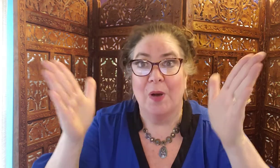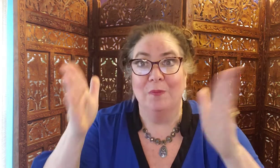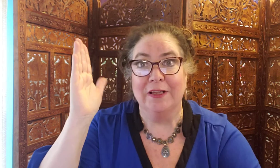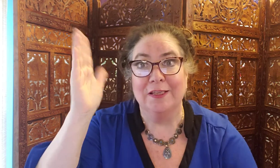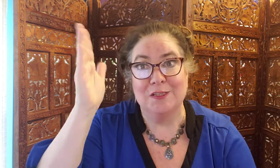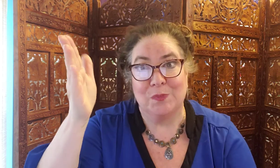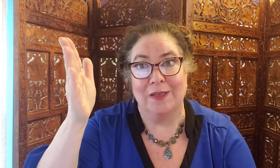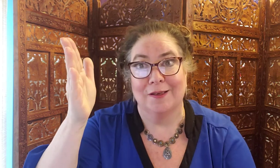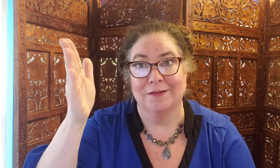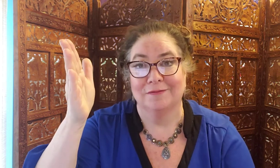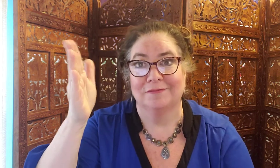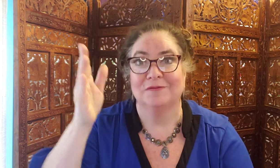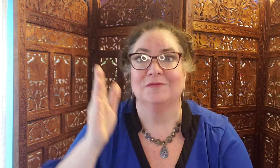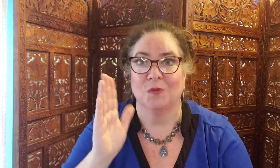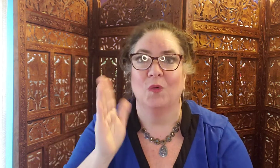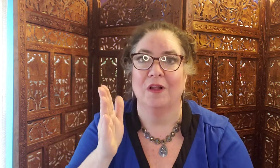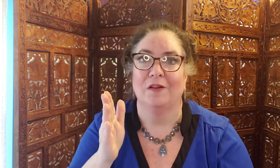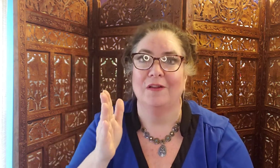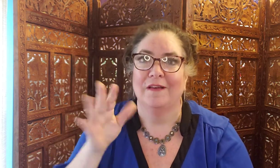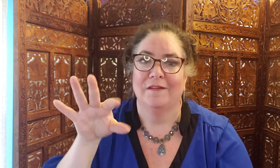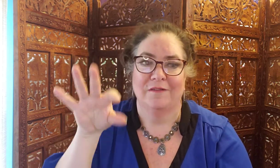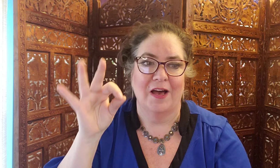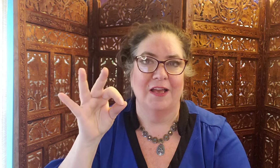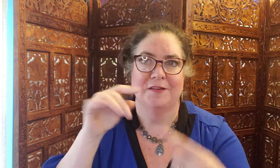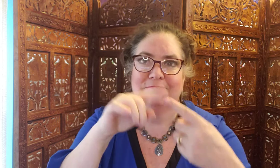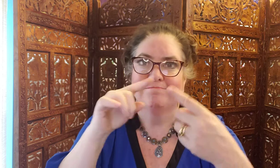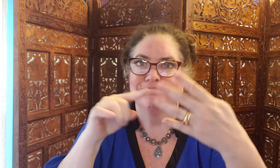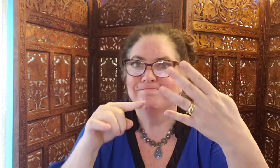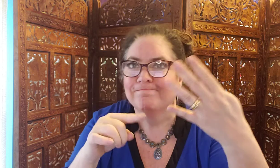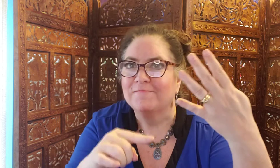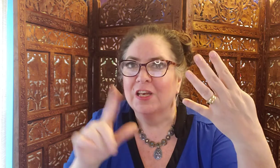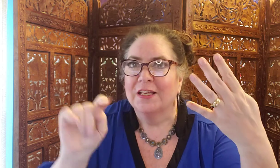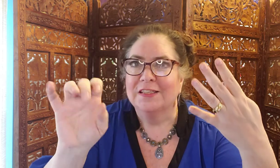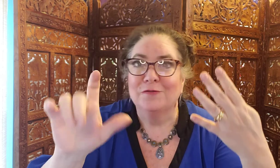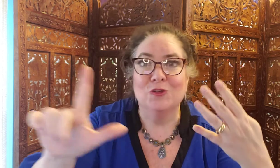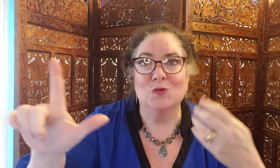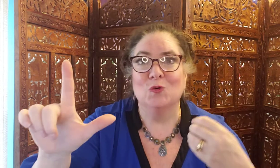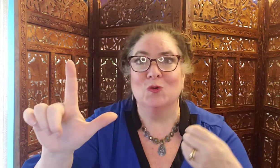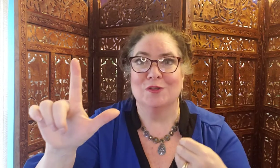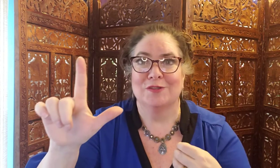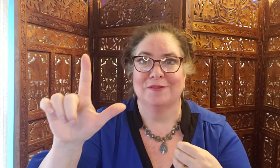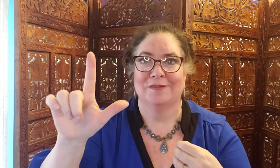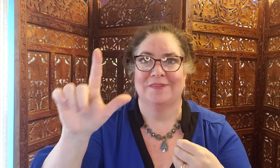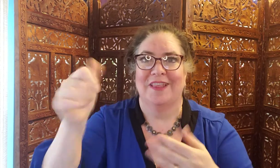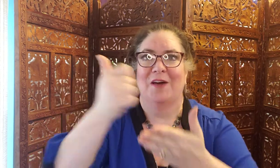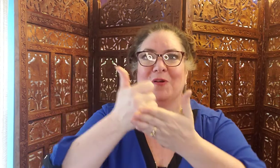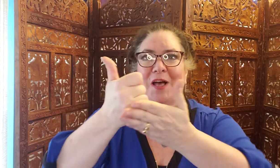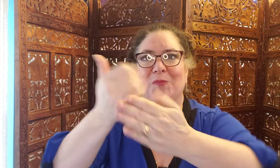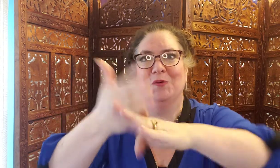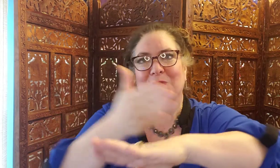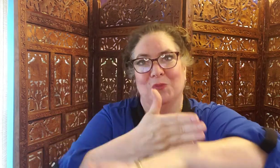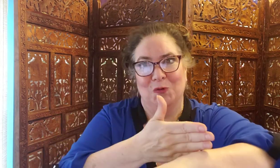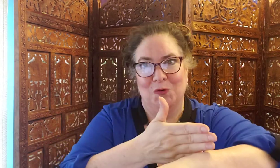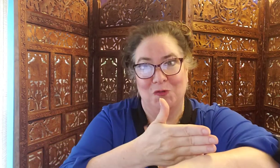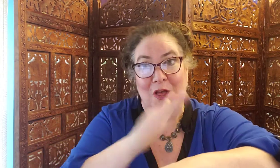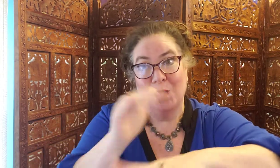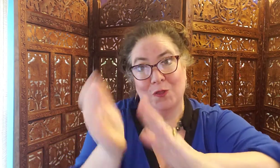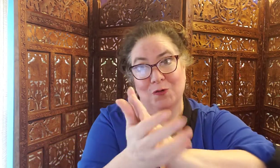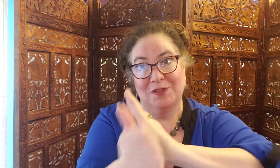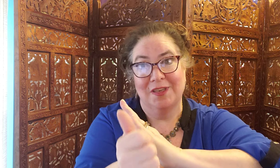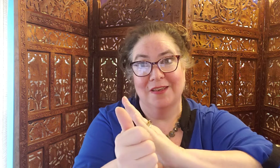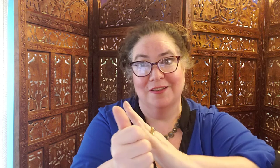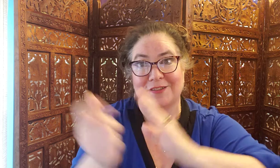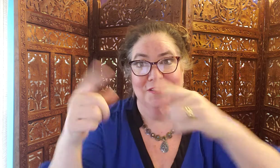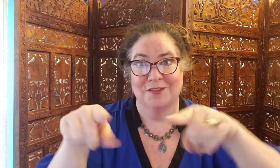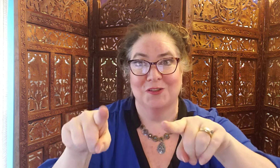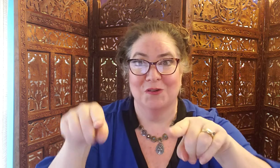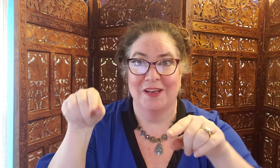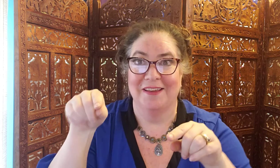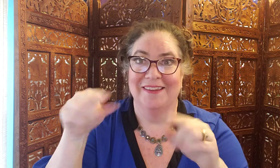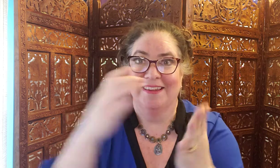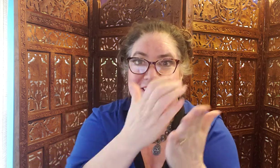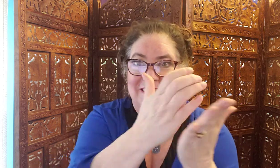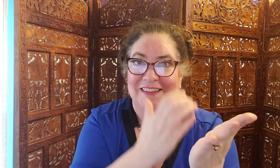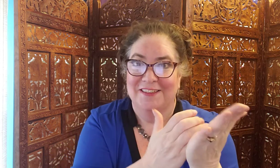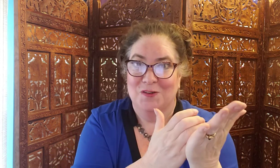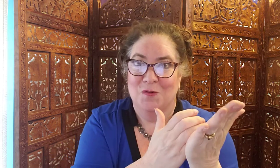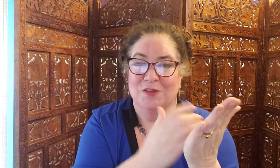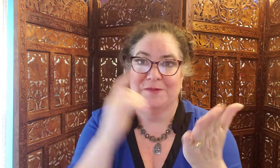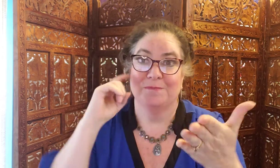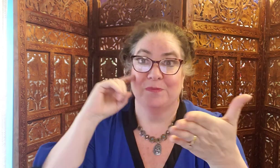publicly speak will find different tools that will help you improve those skills during this course.